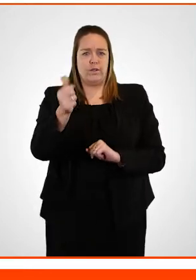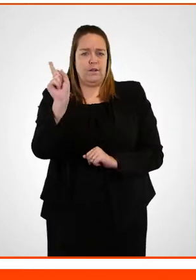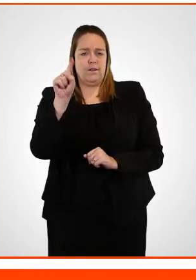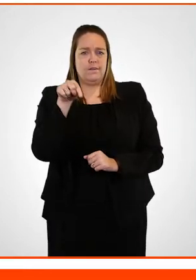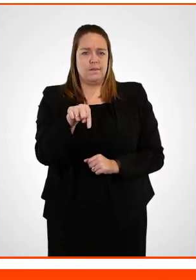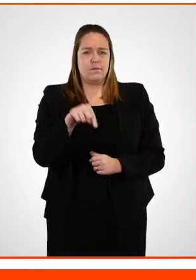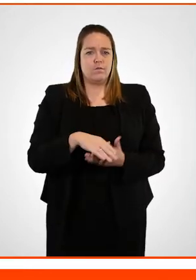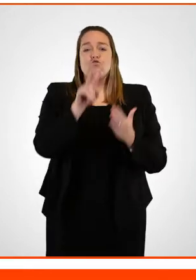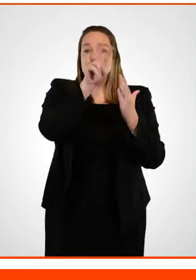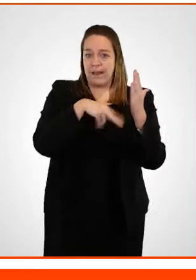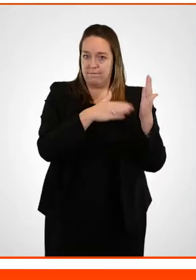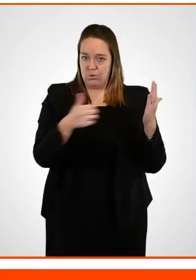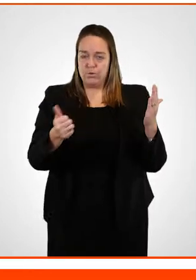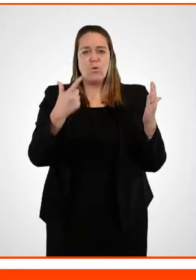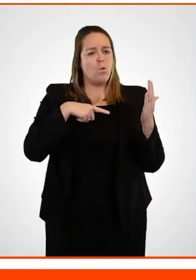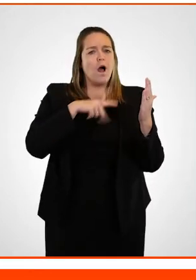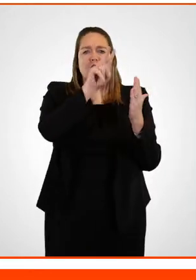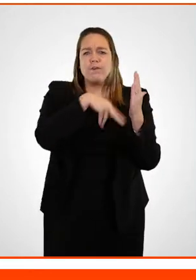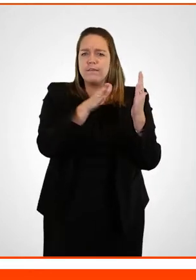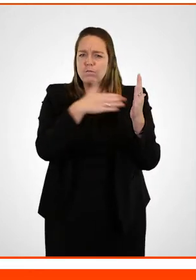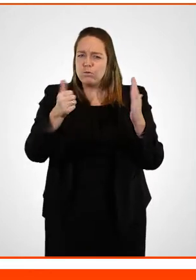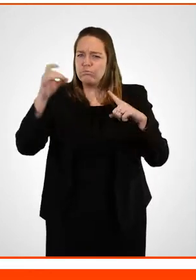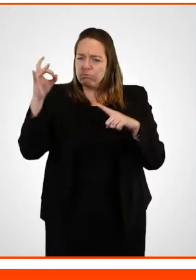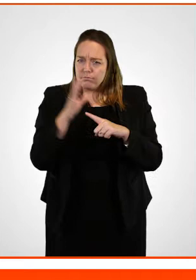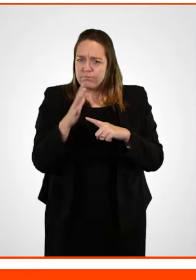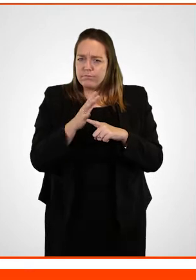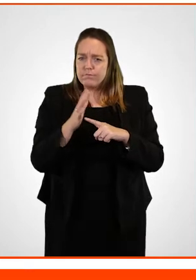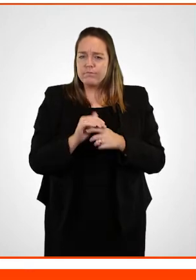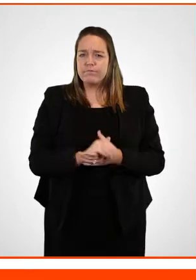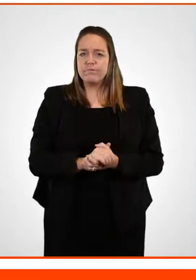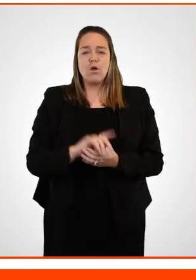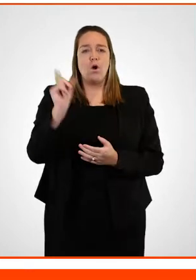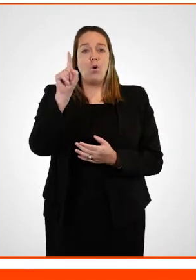why reading fluency is essential, what are some actions that you can take